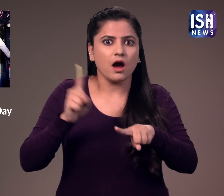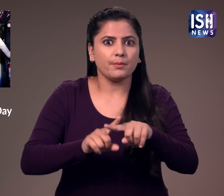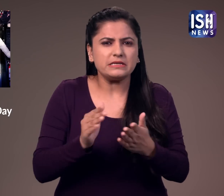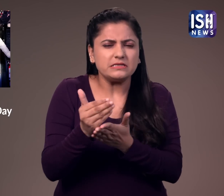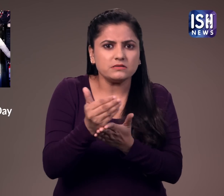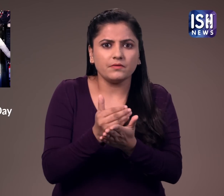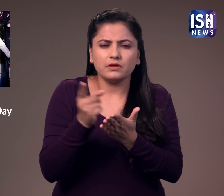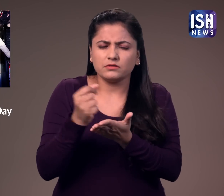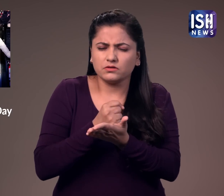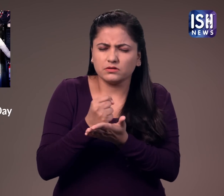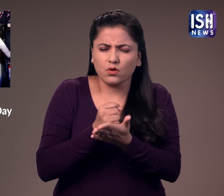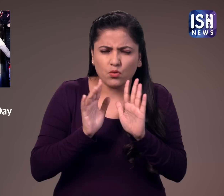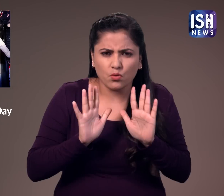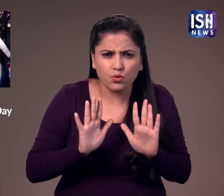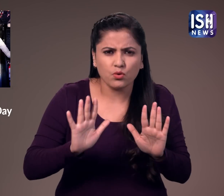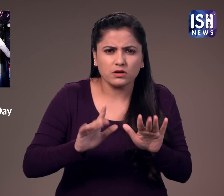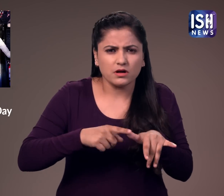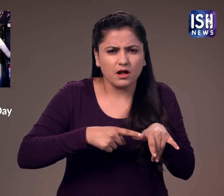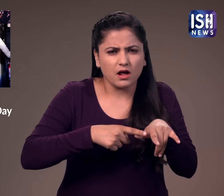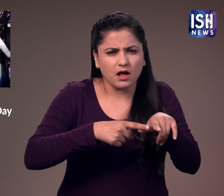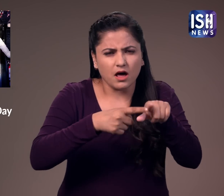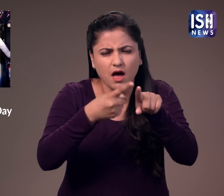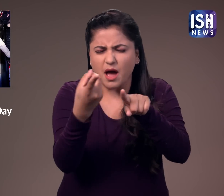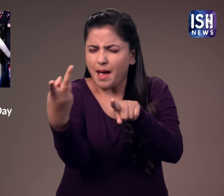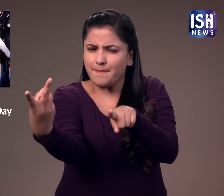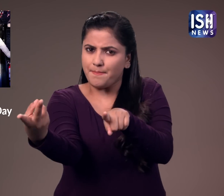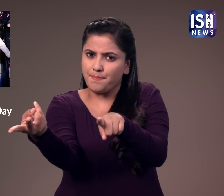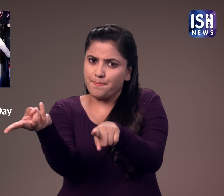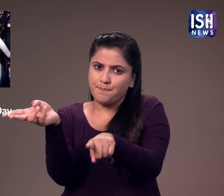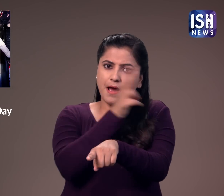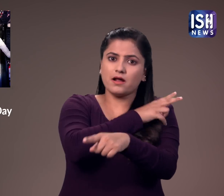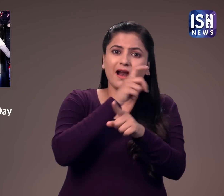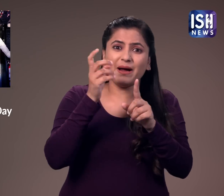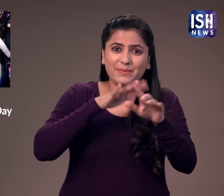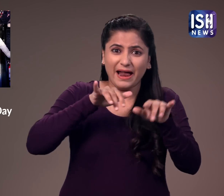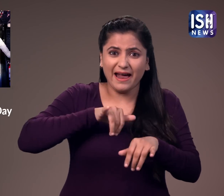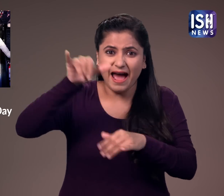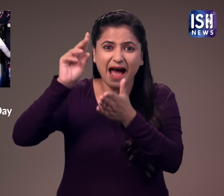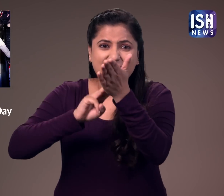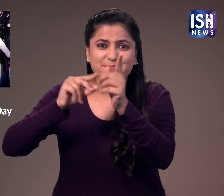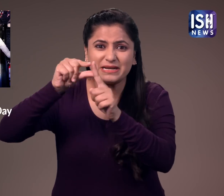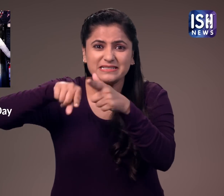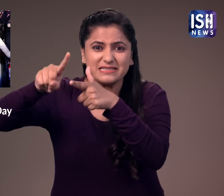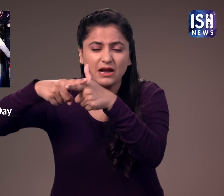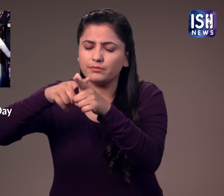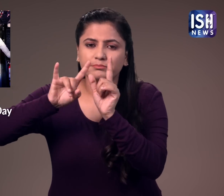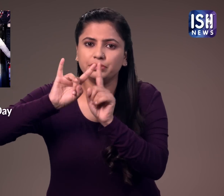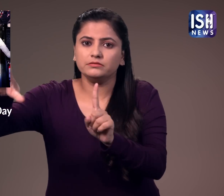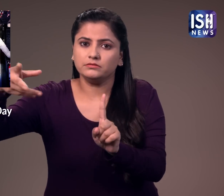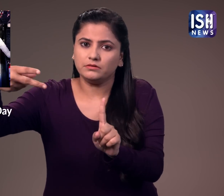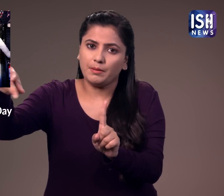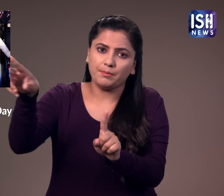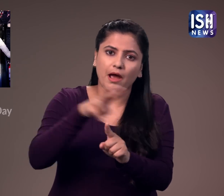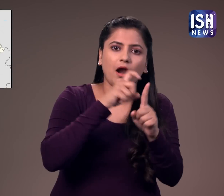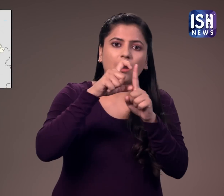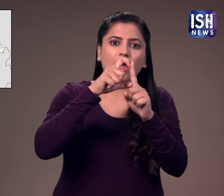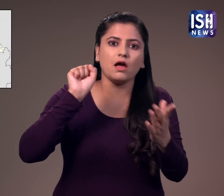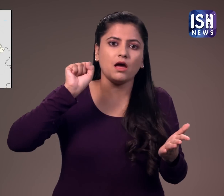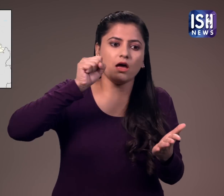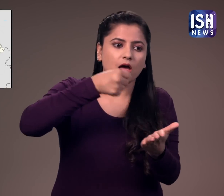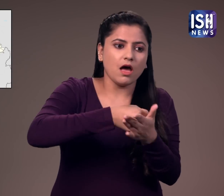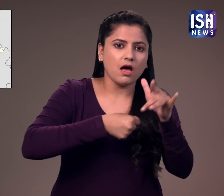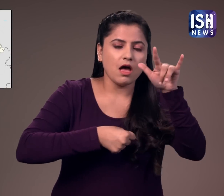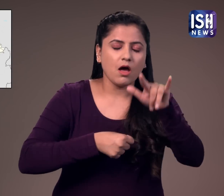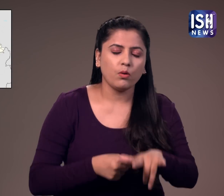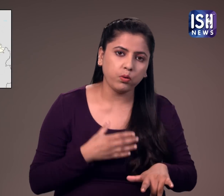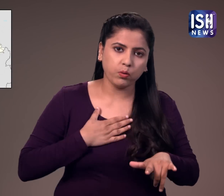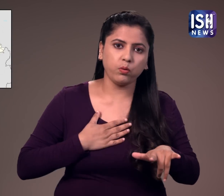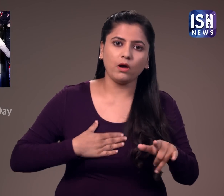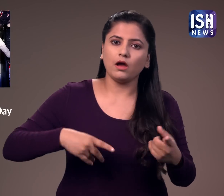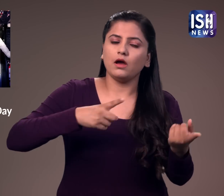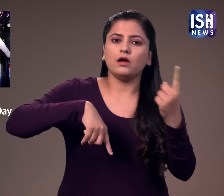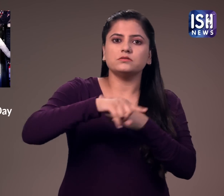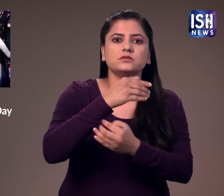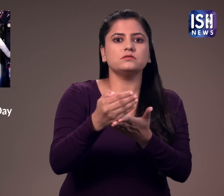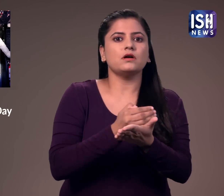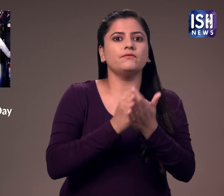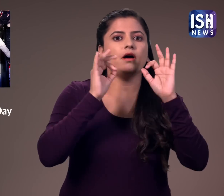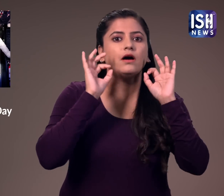For safety concerns the pilot decided to return to Delhi. All the passengers landed safely in Delhi.